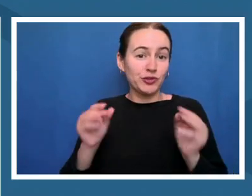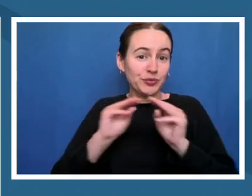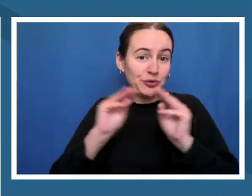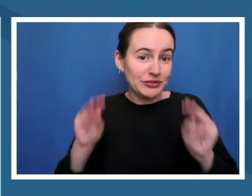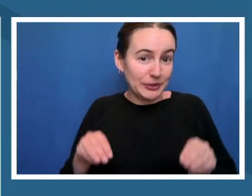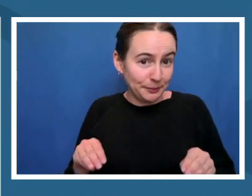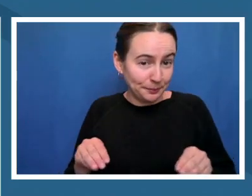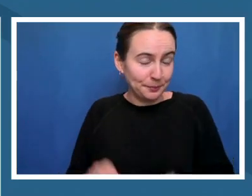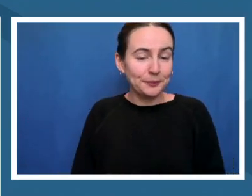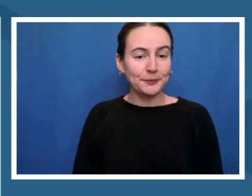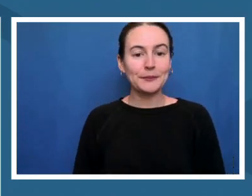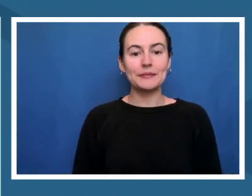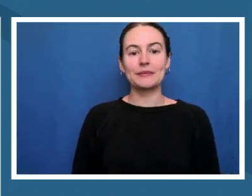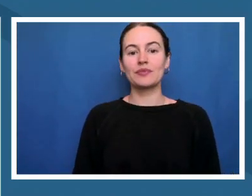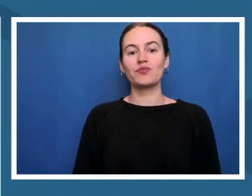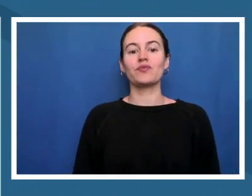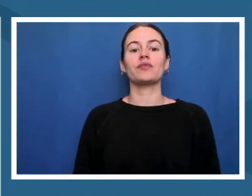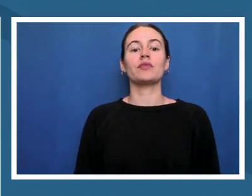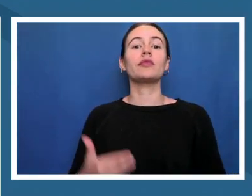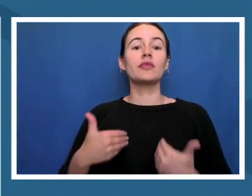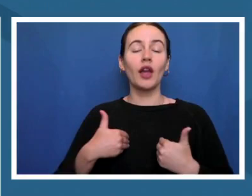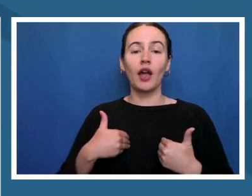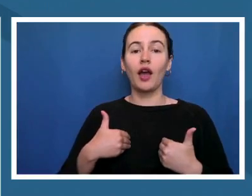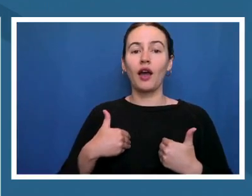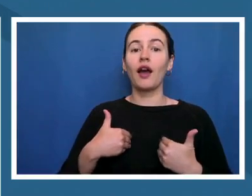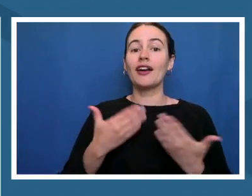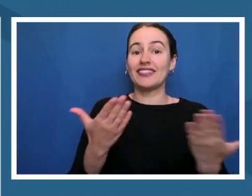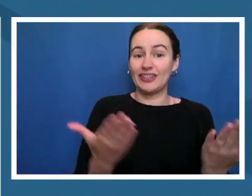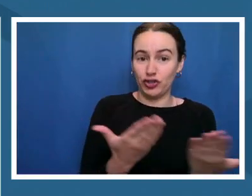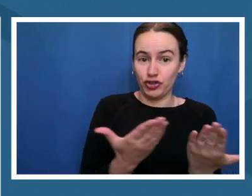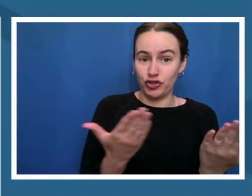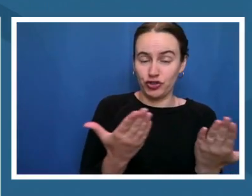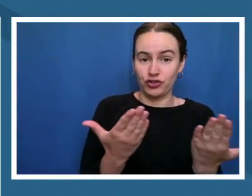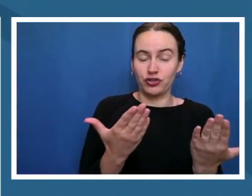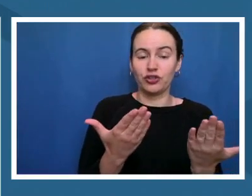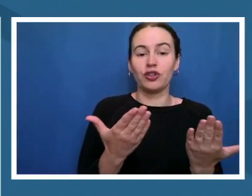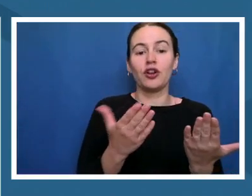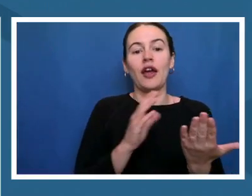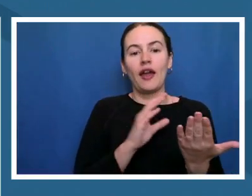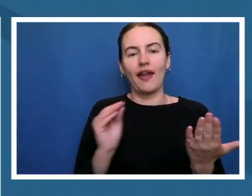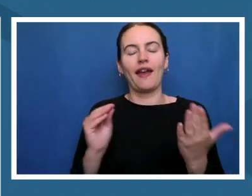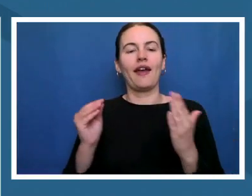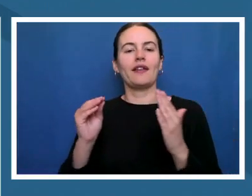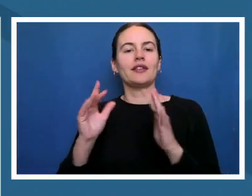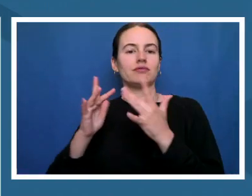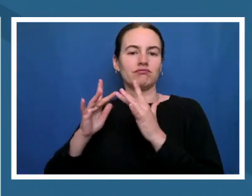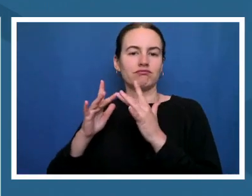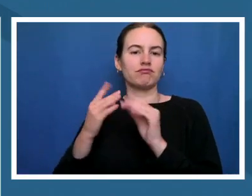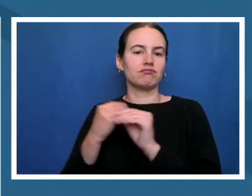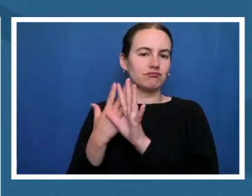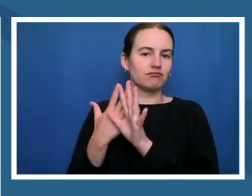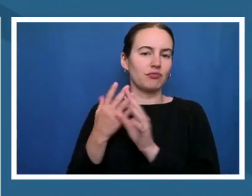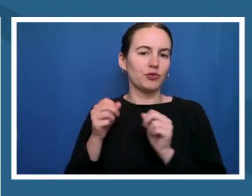i will say we have both on-site and digital opportunities for students we